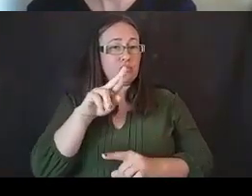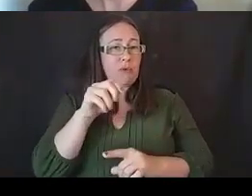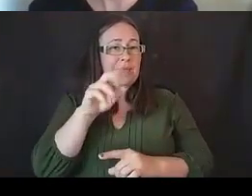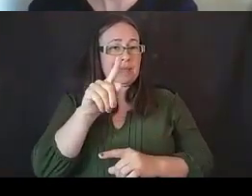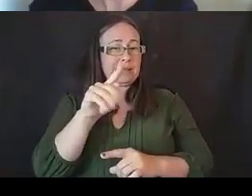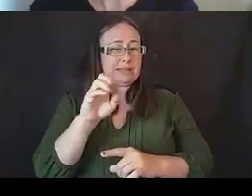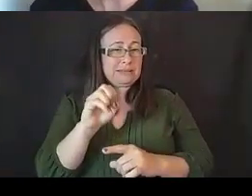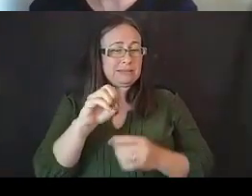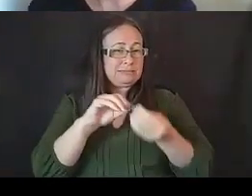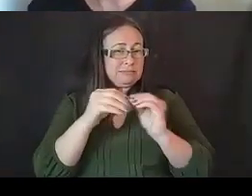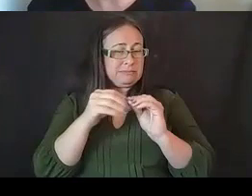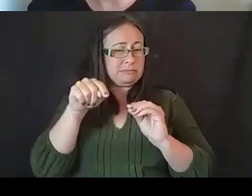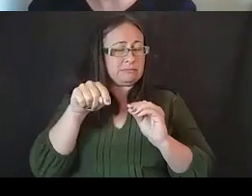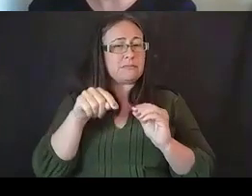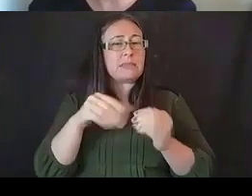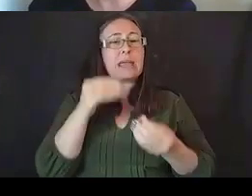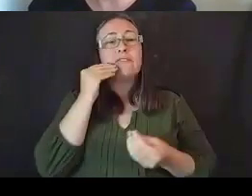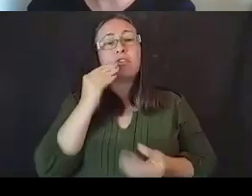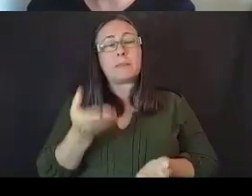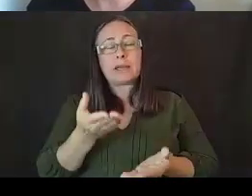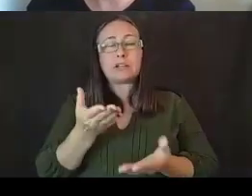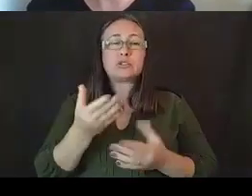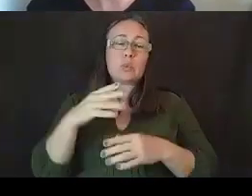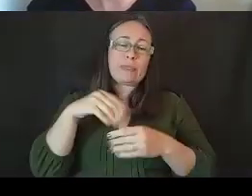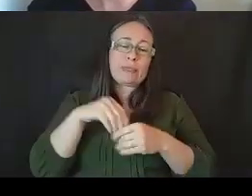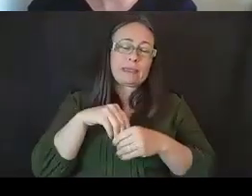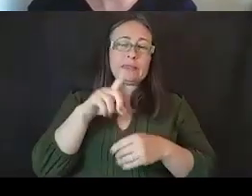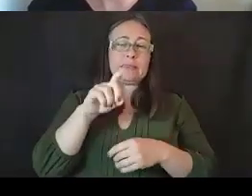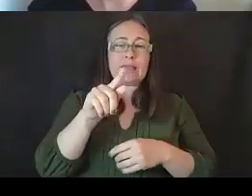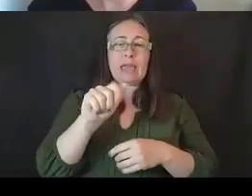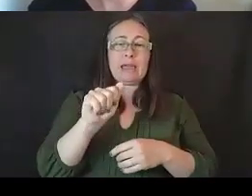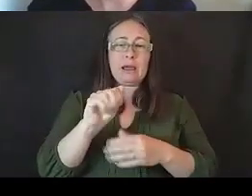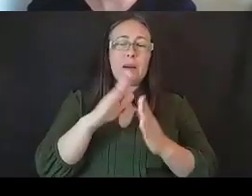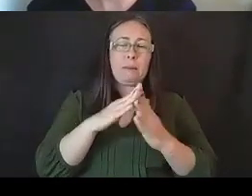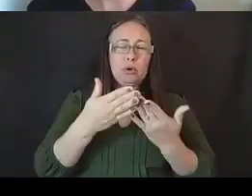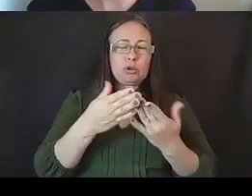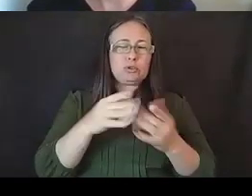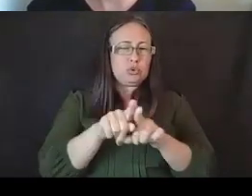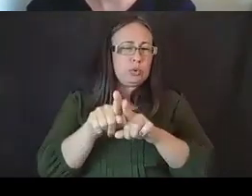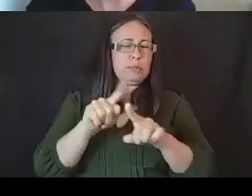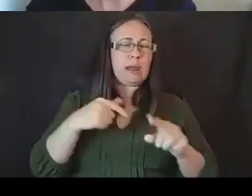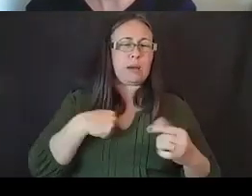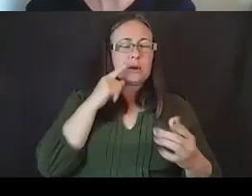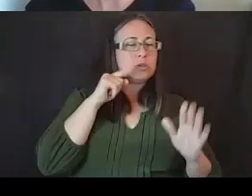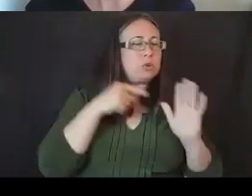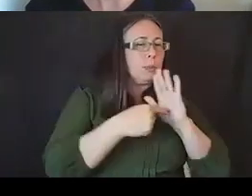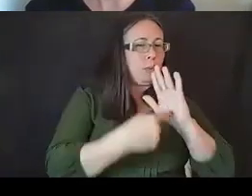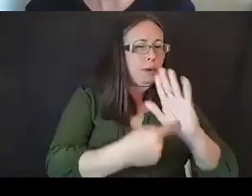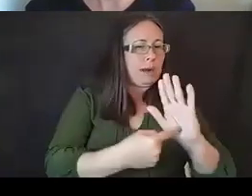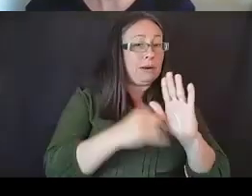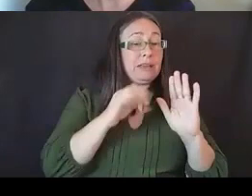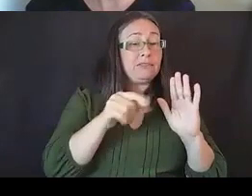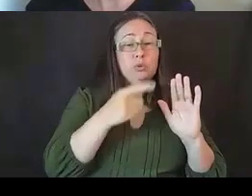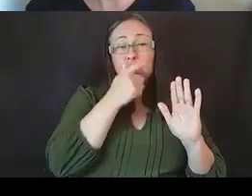There's information certainly available in the Data Book, and I'll jump over there in a minute, but I also just wanted to point out that if you are interested in success rates